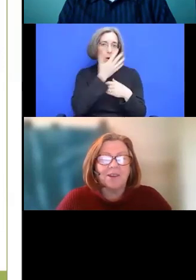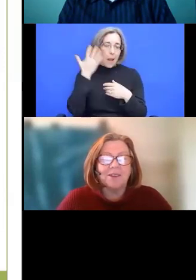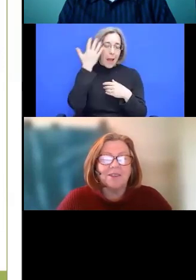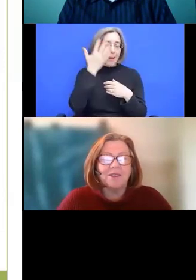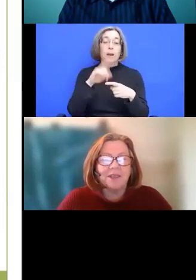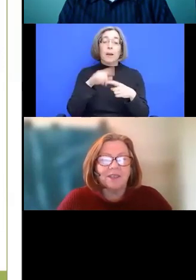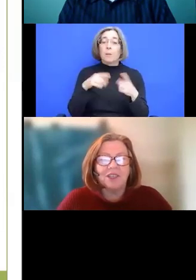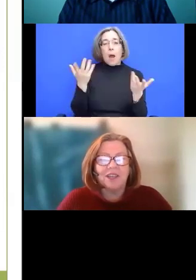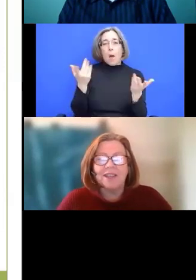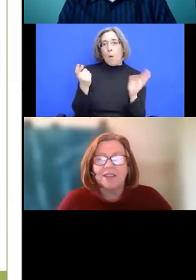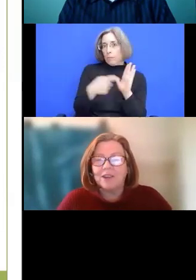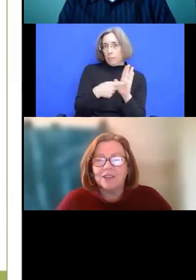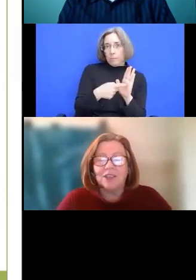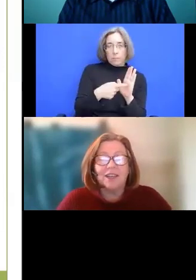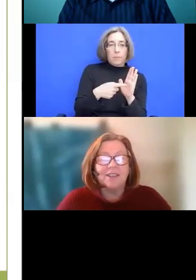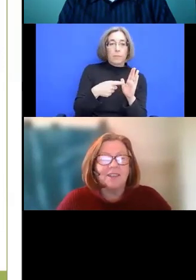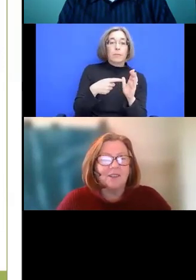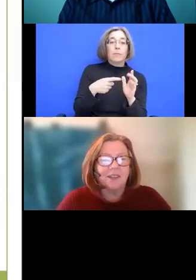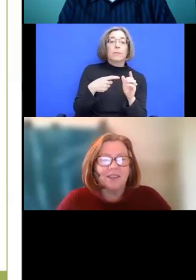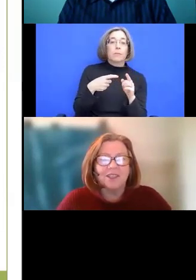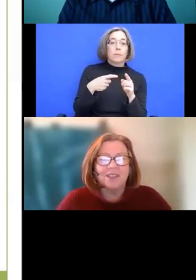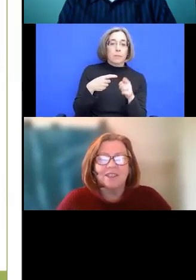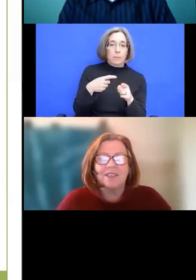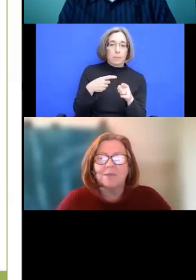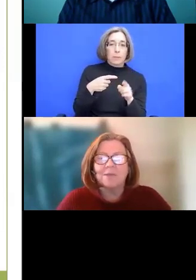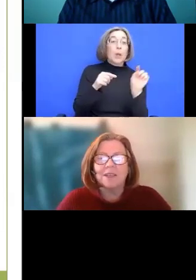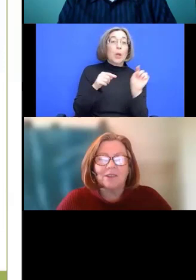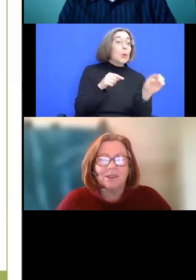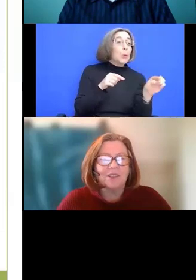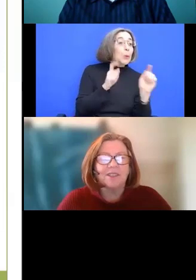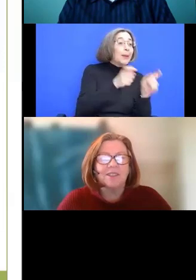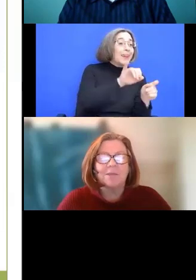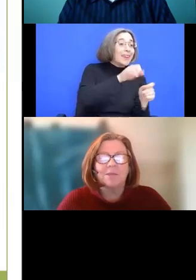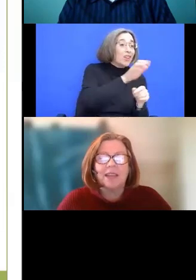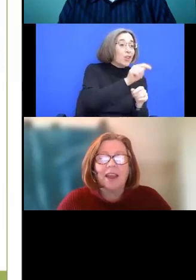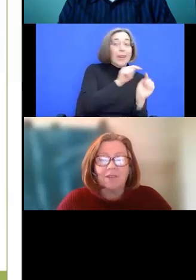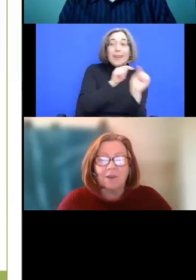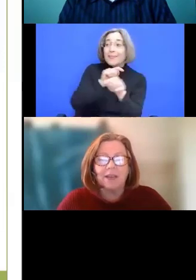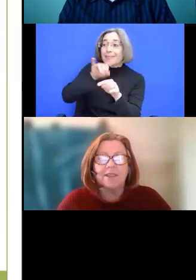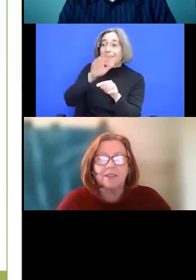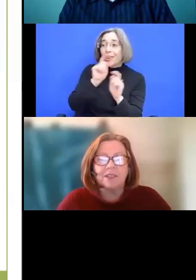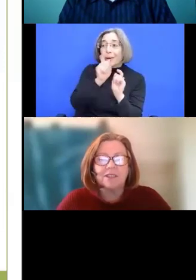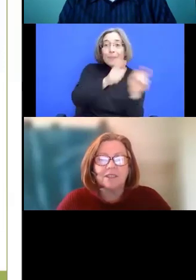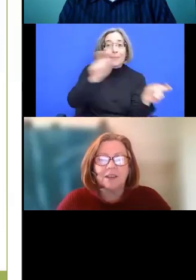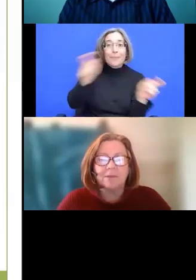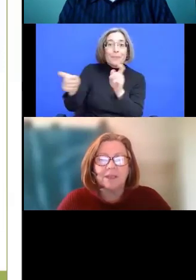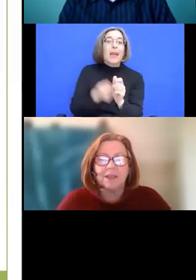is you get a JIT, you get a JIT, you get a Just-in-time link, you get a Just-in-time link. Everybody gets a Just-in-time link.